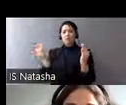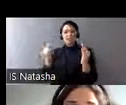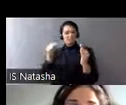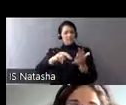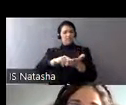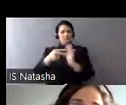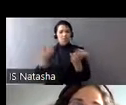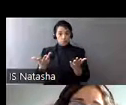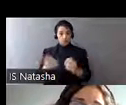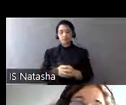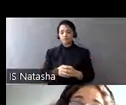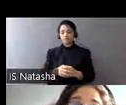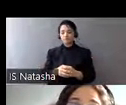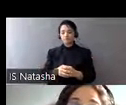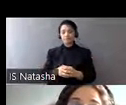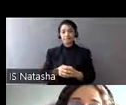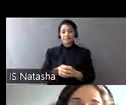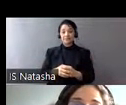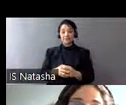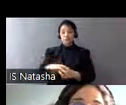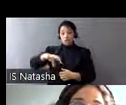to compare between countries.